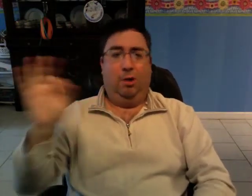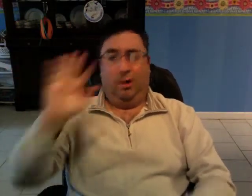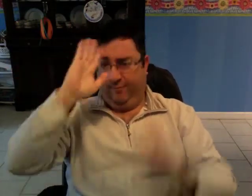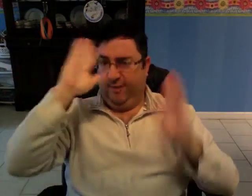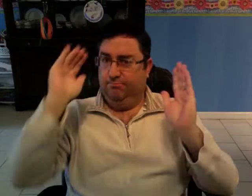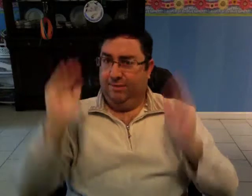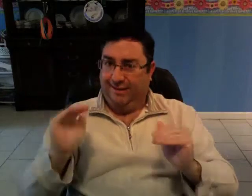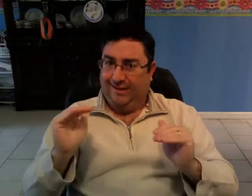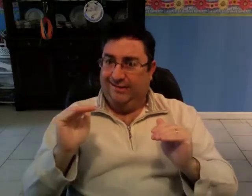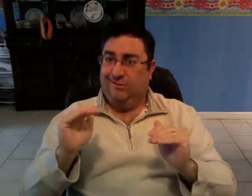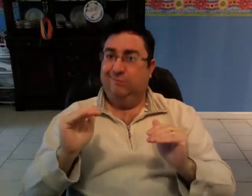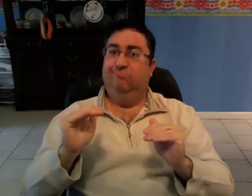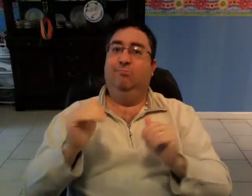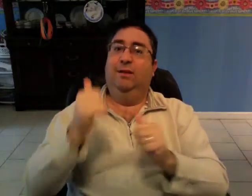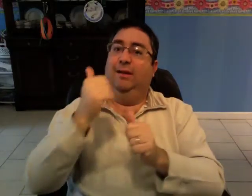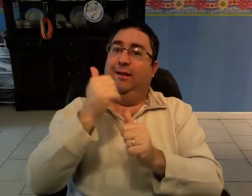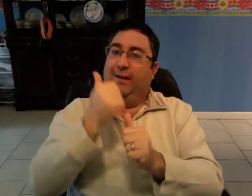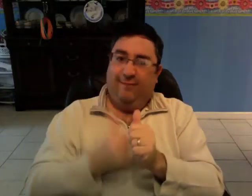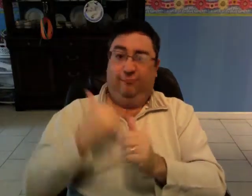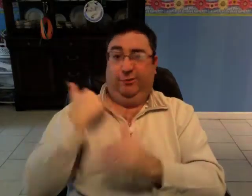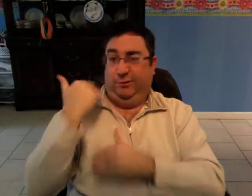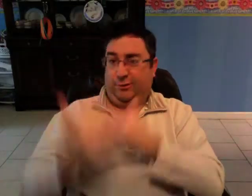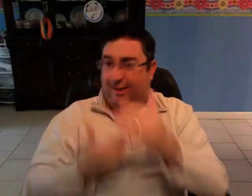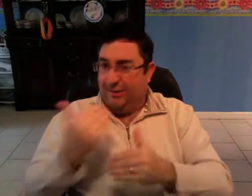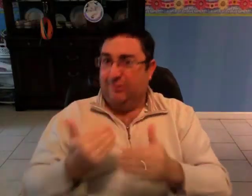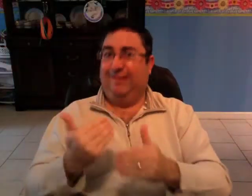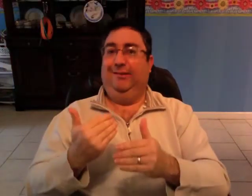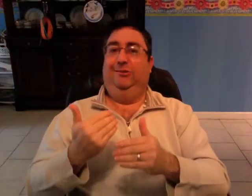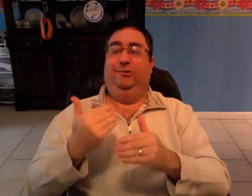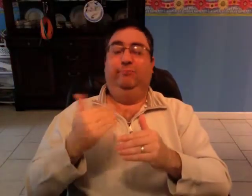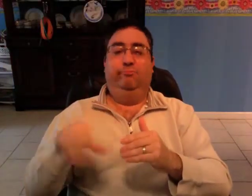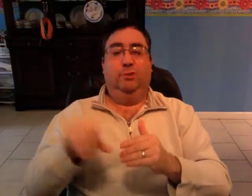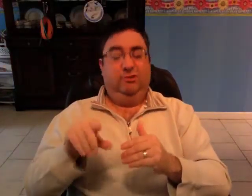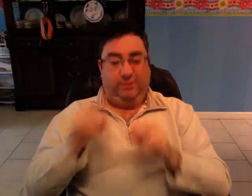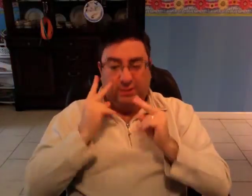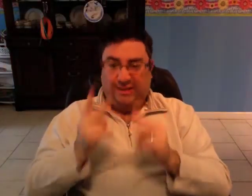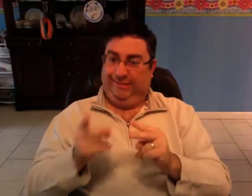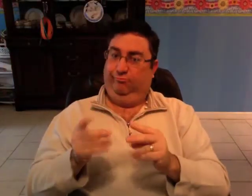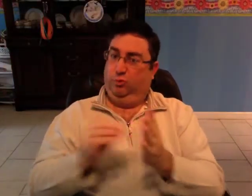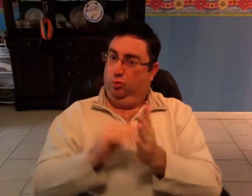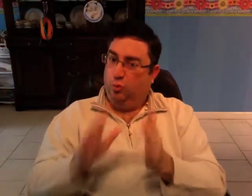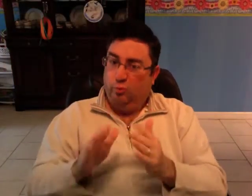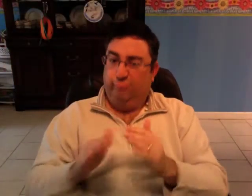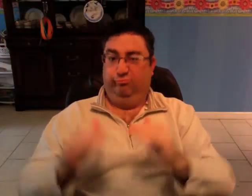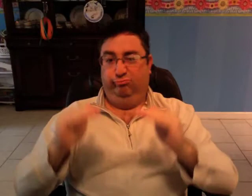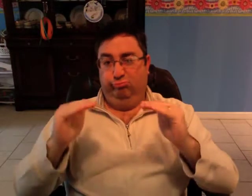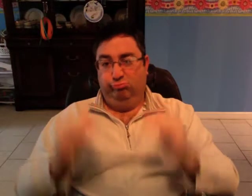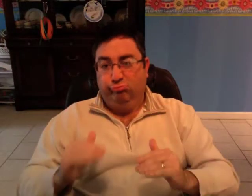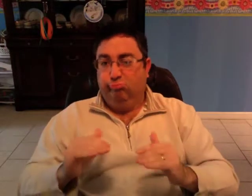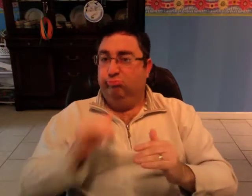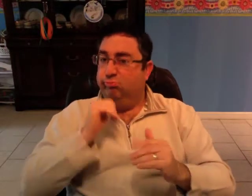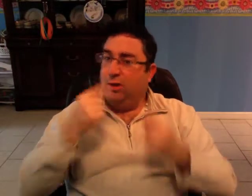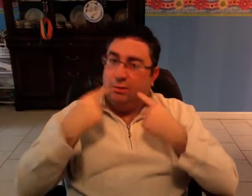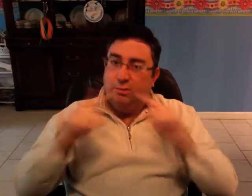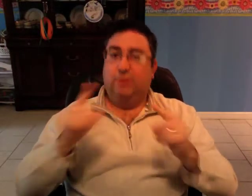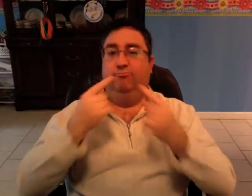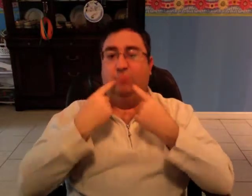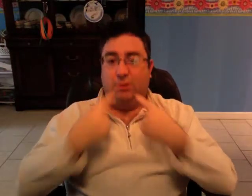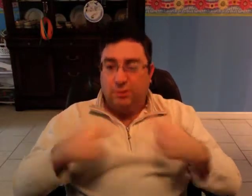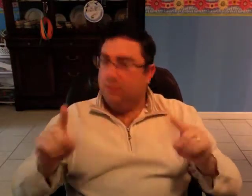With each succeeding generation of Deaf academic failure